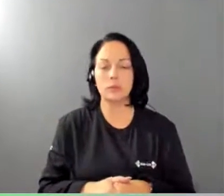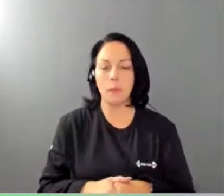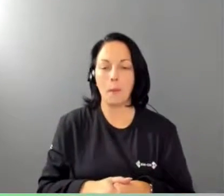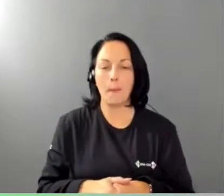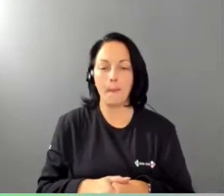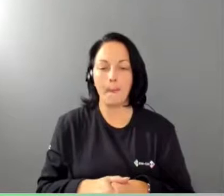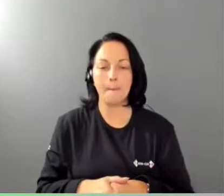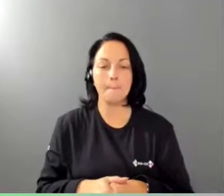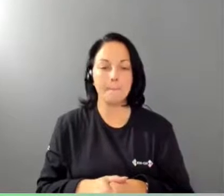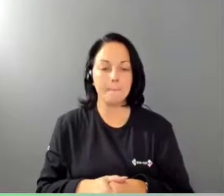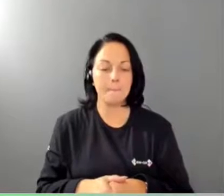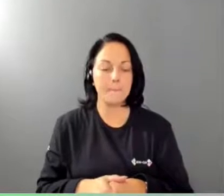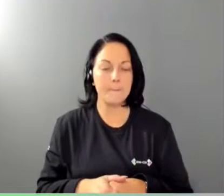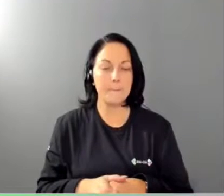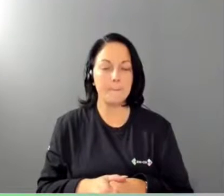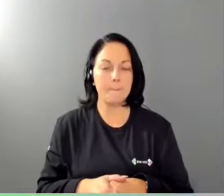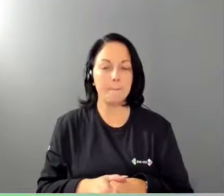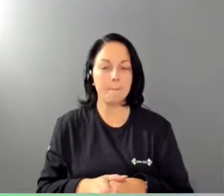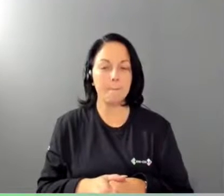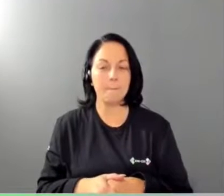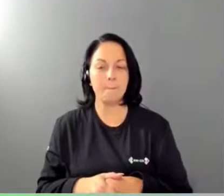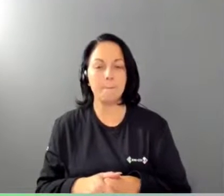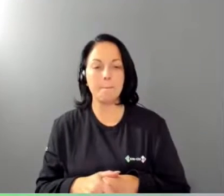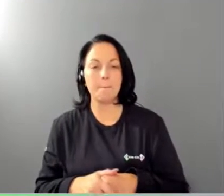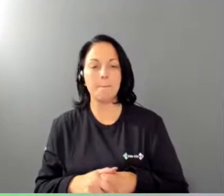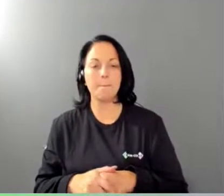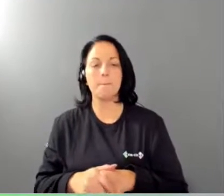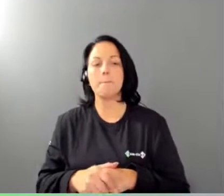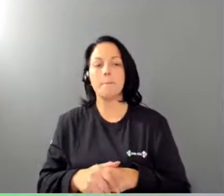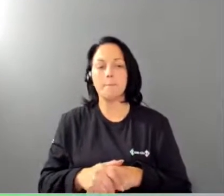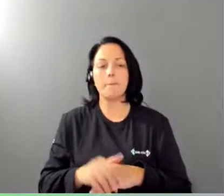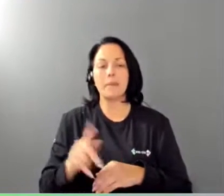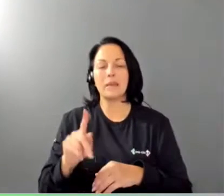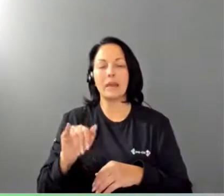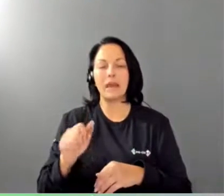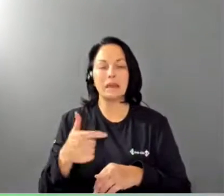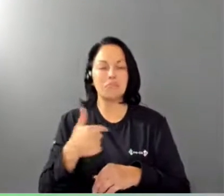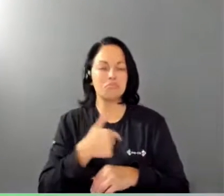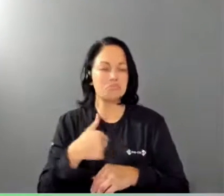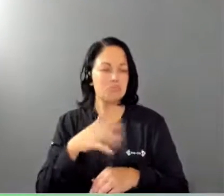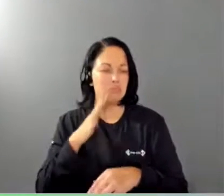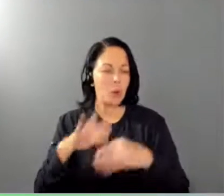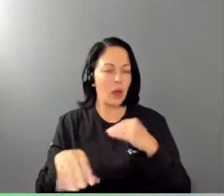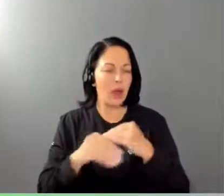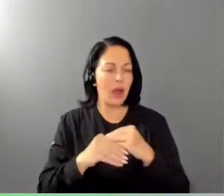teams go back and remove the the disabled and fix the